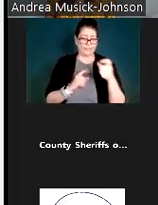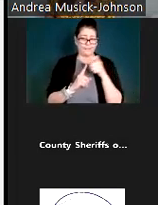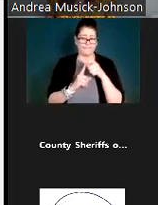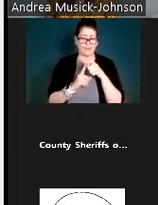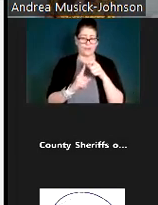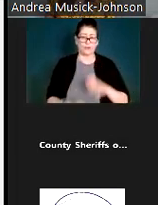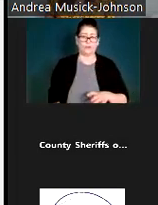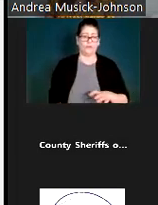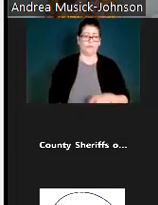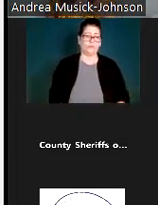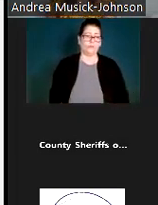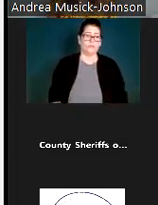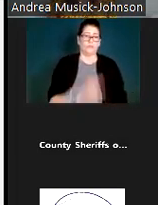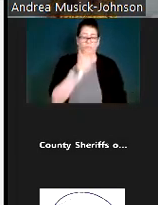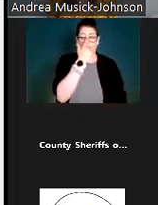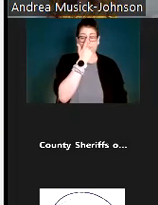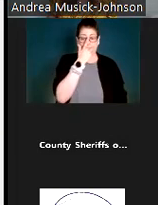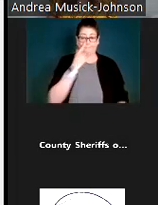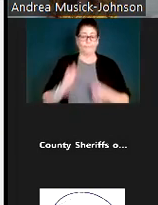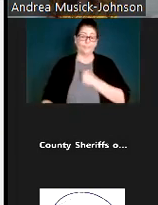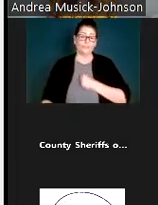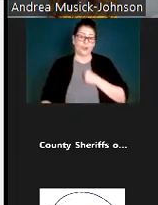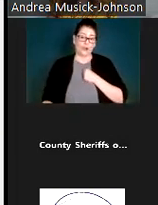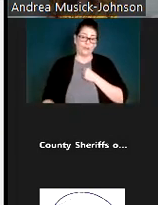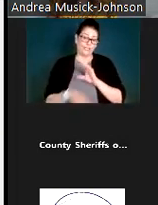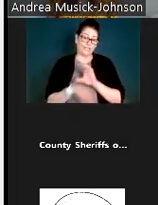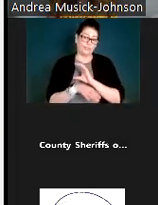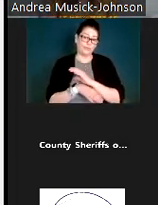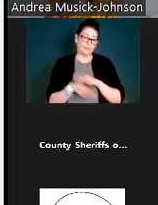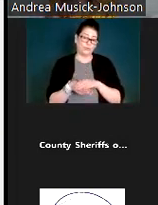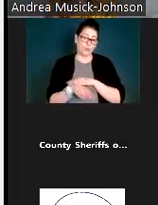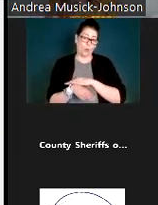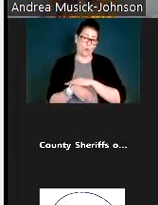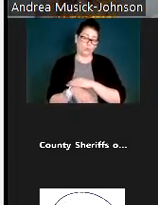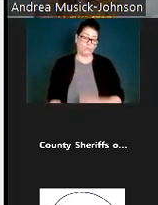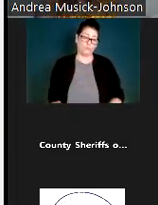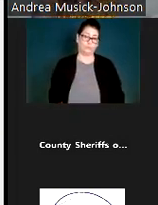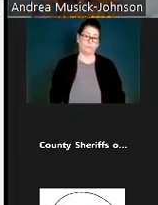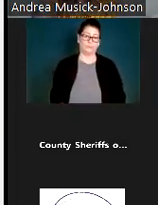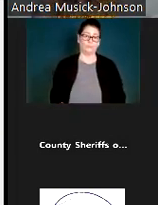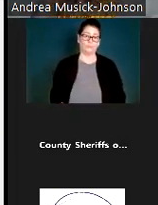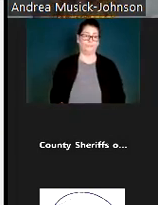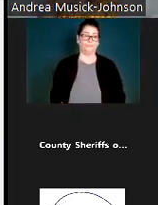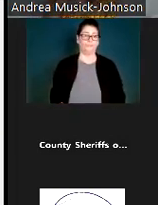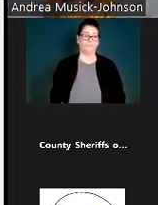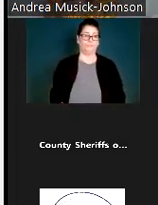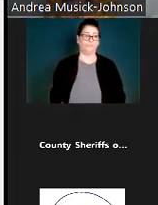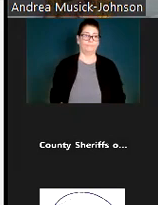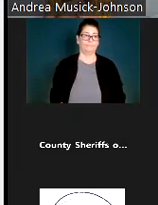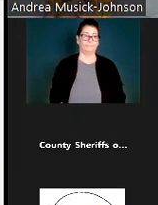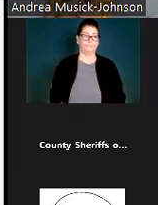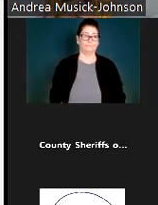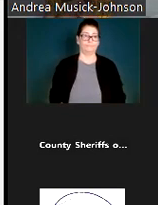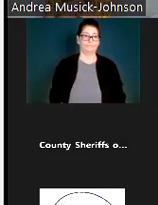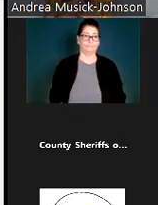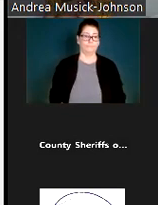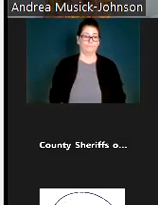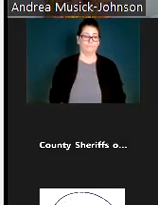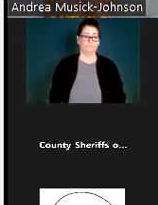the slowness of my system. But, like I was saying, you can access notifications,